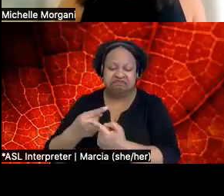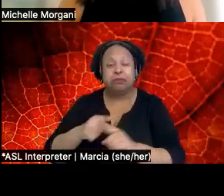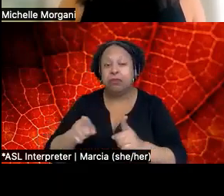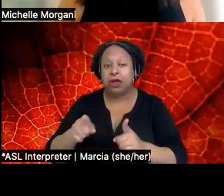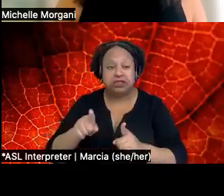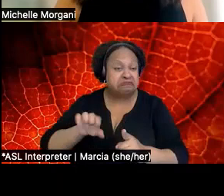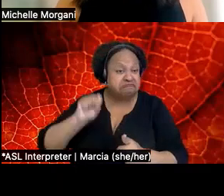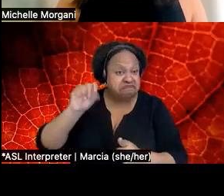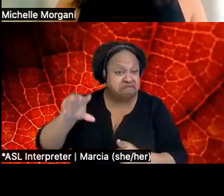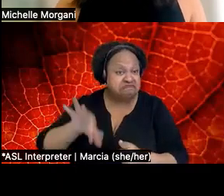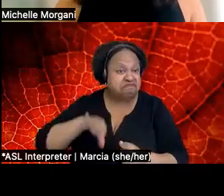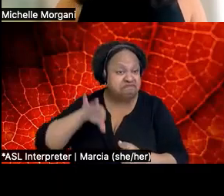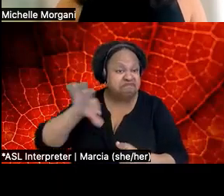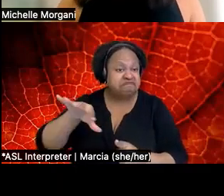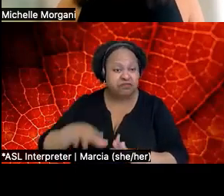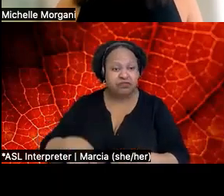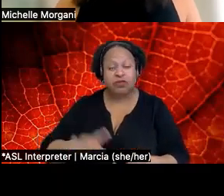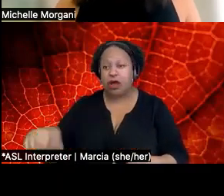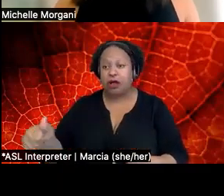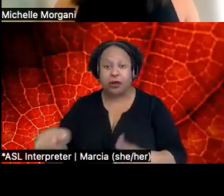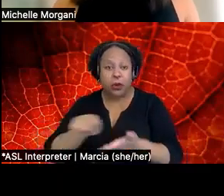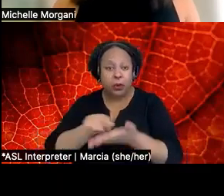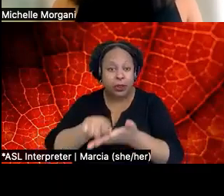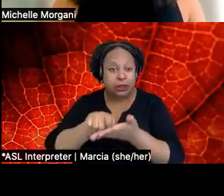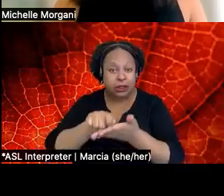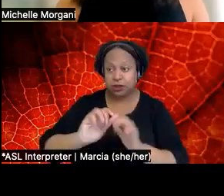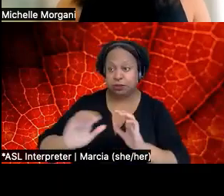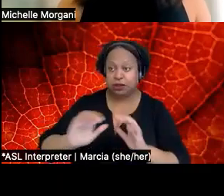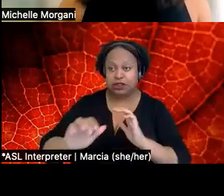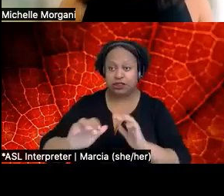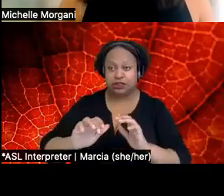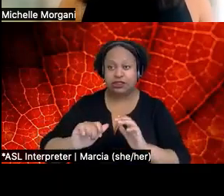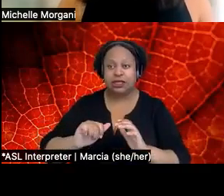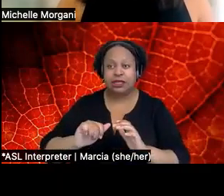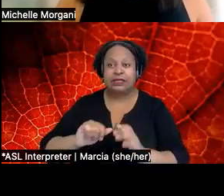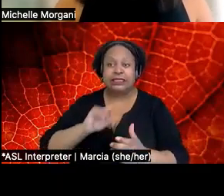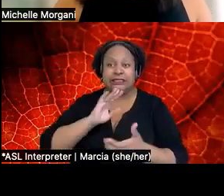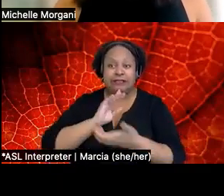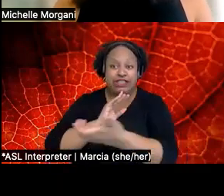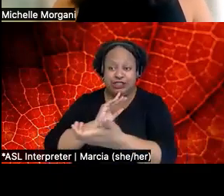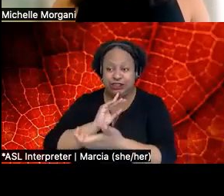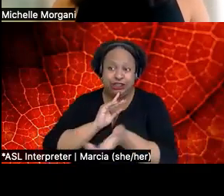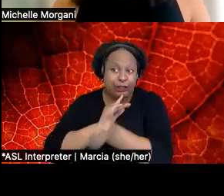So not so much a speech to text but something along the lines of what I have posted here in